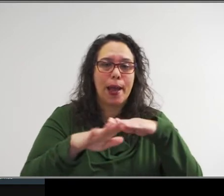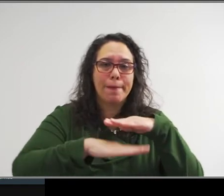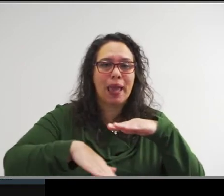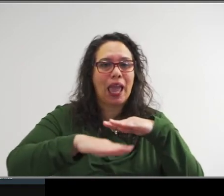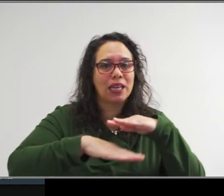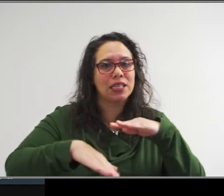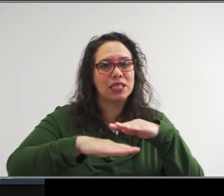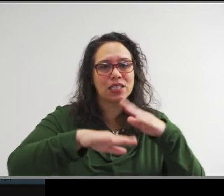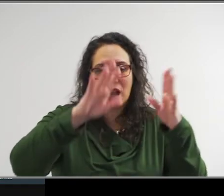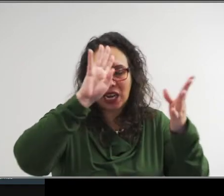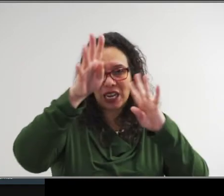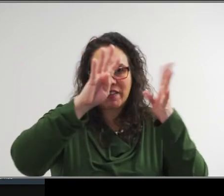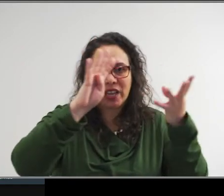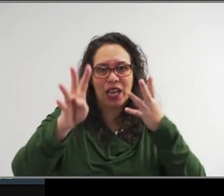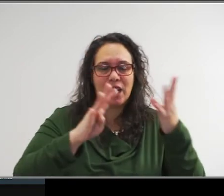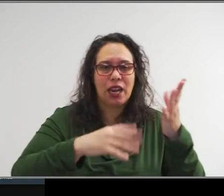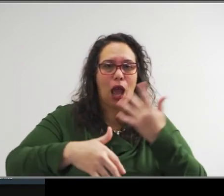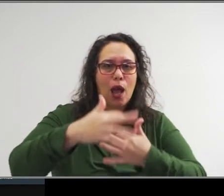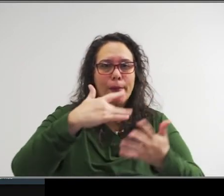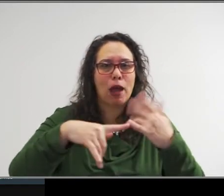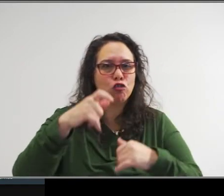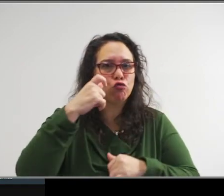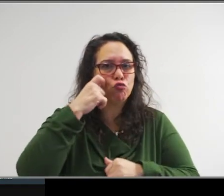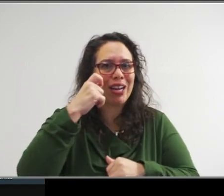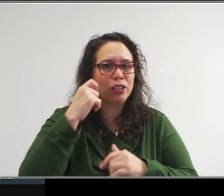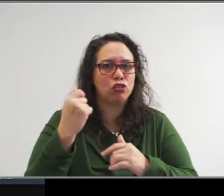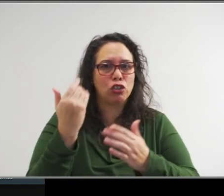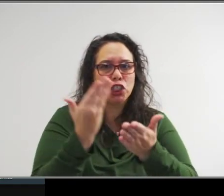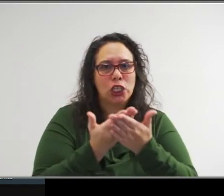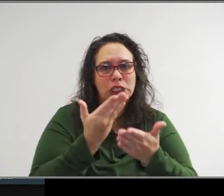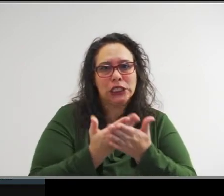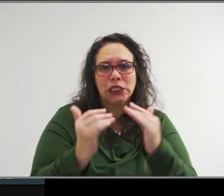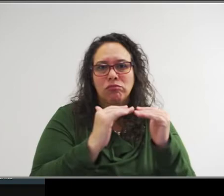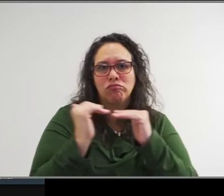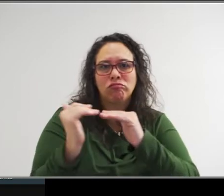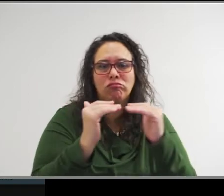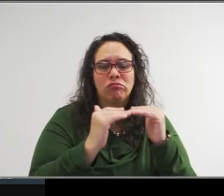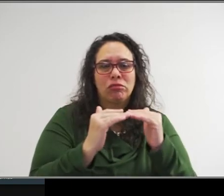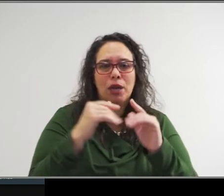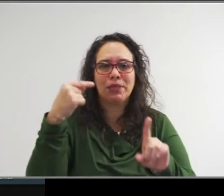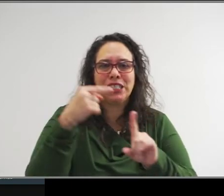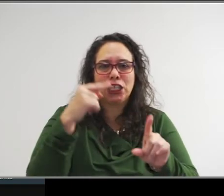innovative around racial justice and in particularly for our black communities.